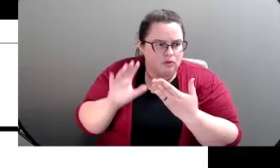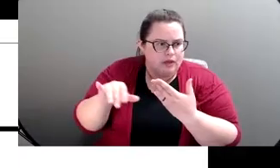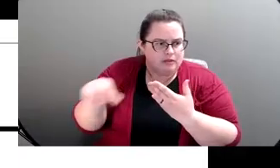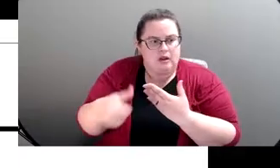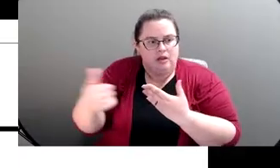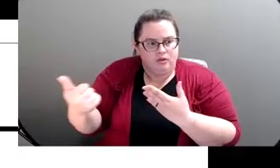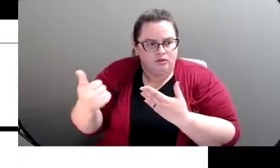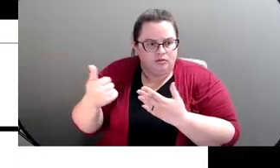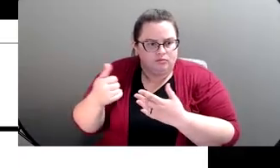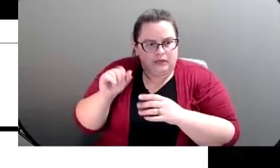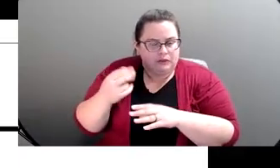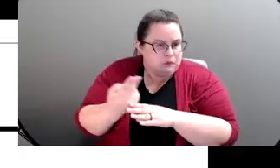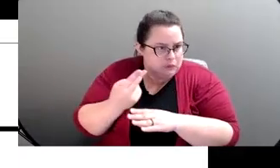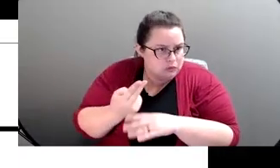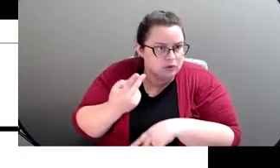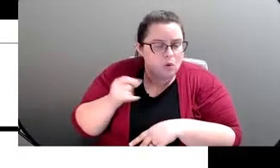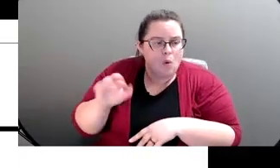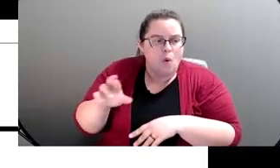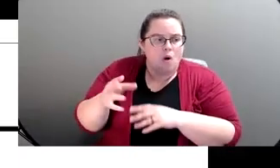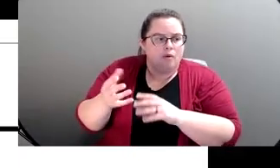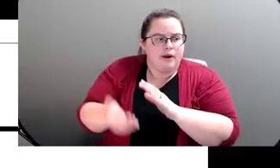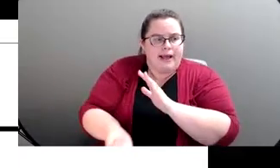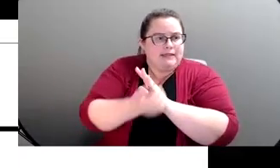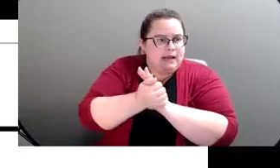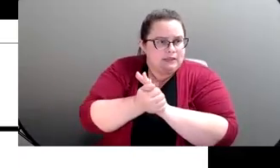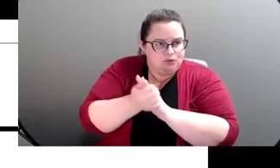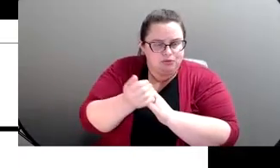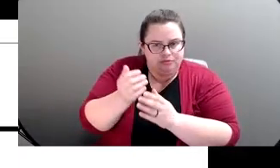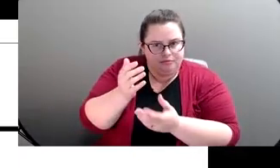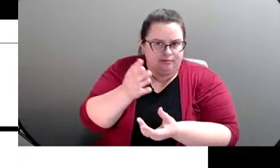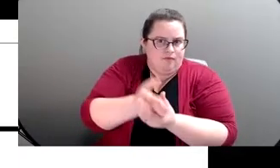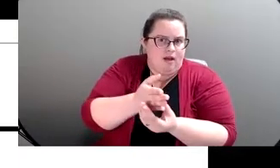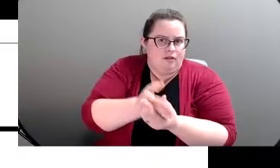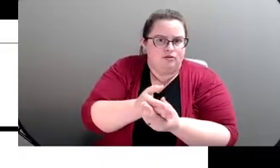Or if you want to attach files, you can do that as well in SpeedGrader.